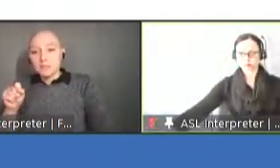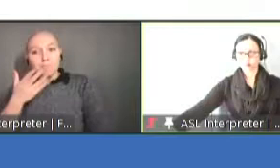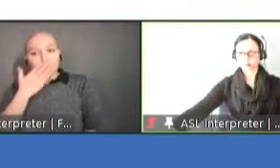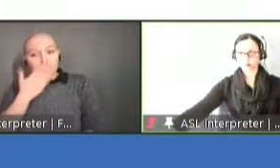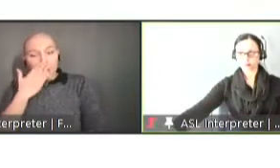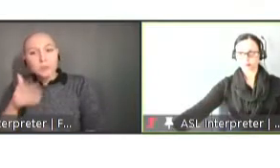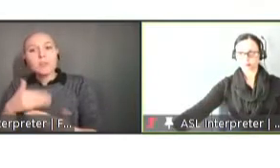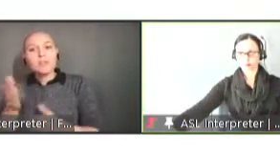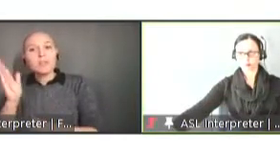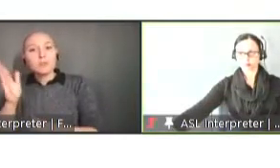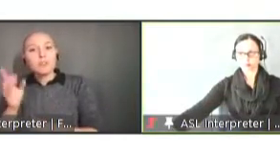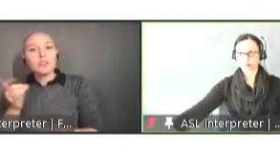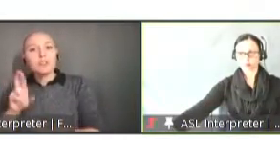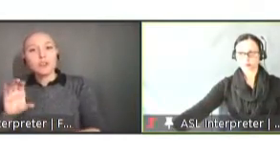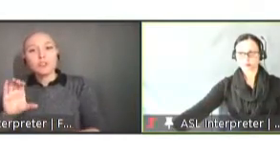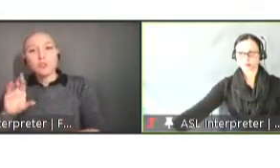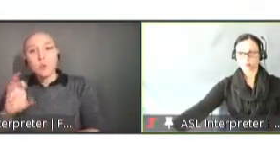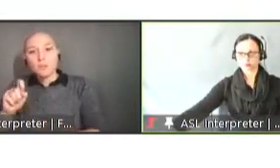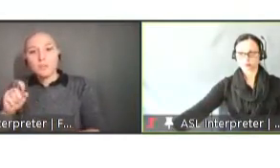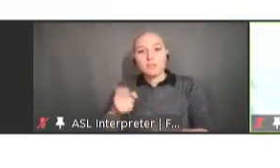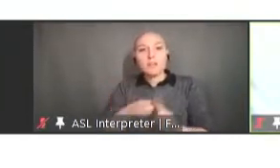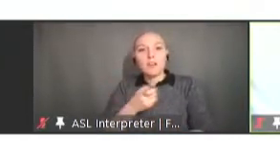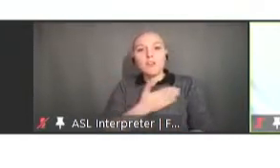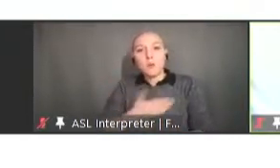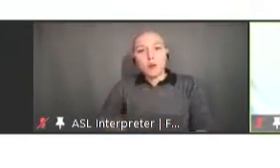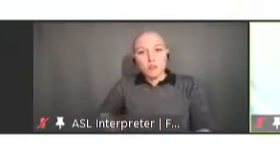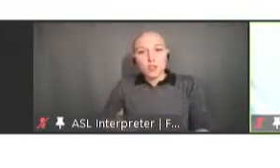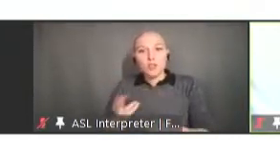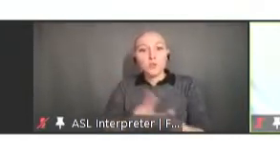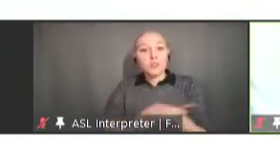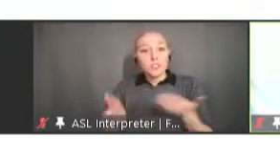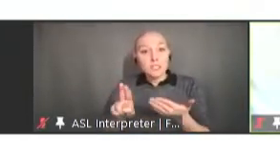from Harvard University. Dr. Corbett, your slides are up, you have the floor.